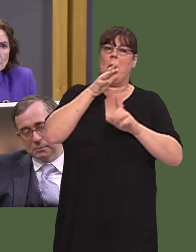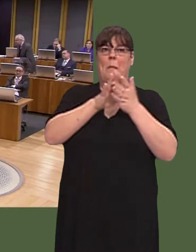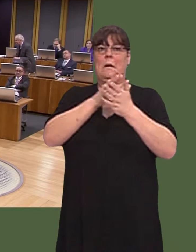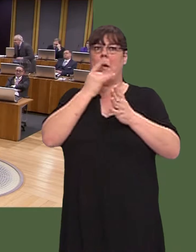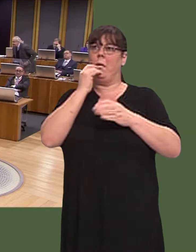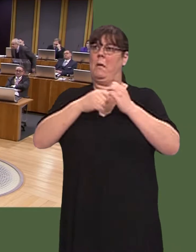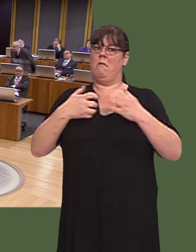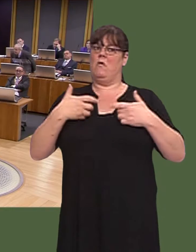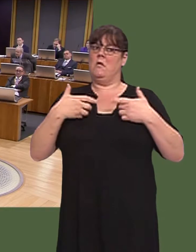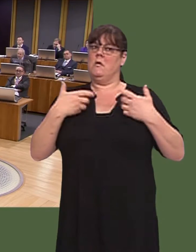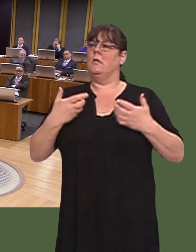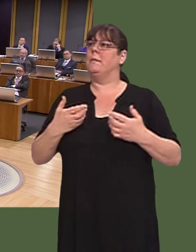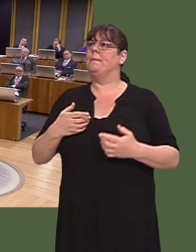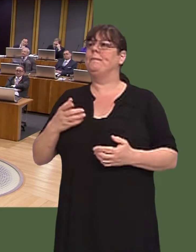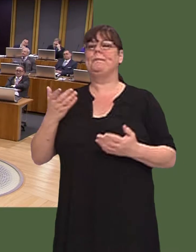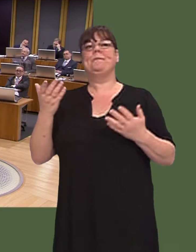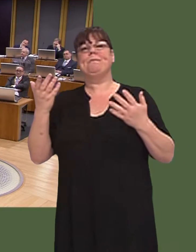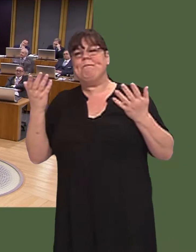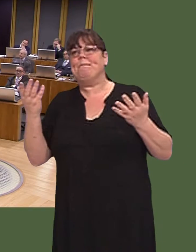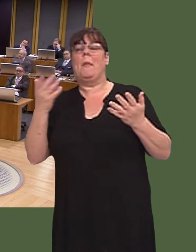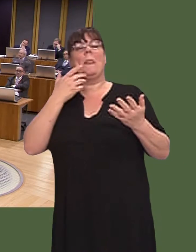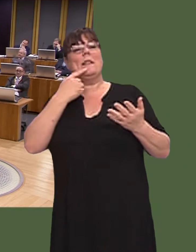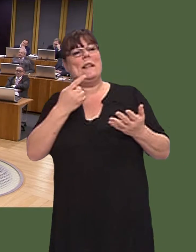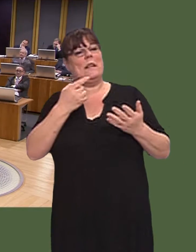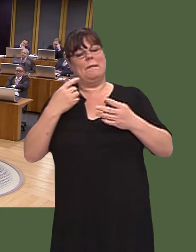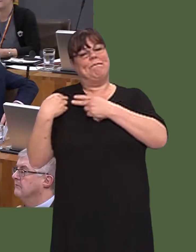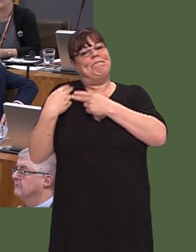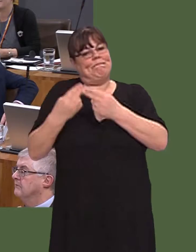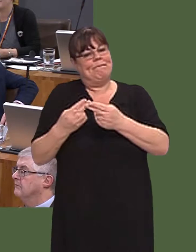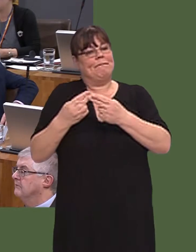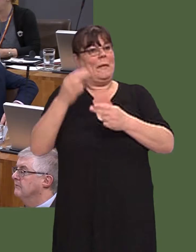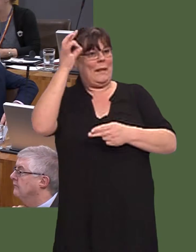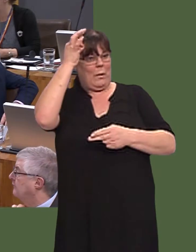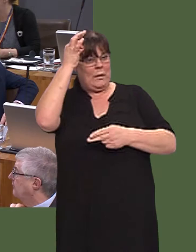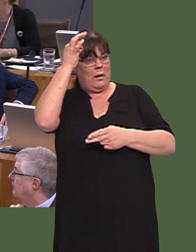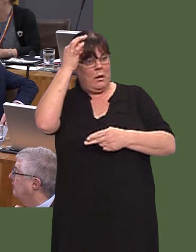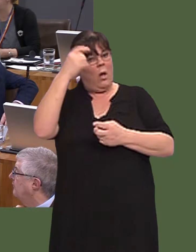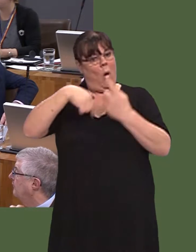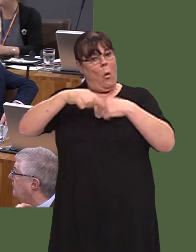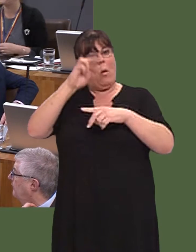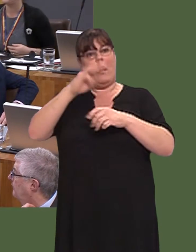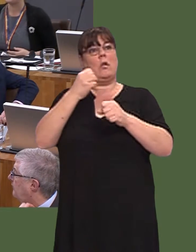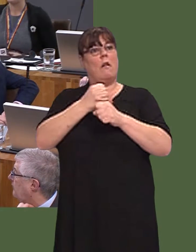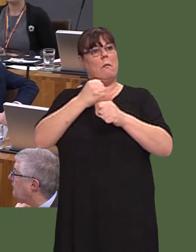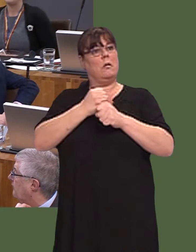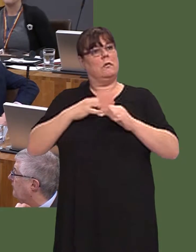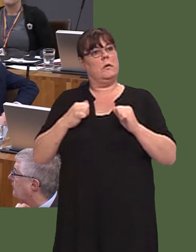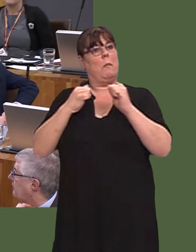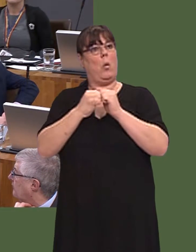Carwyn Jones: As I said, these are matters for Carmarthenshire council. As a Government, we of course are supportive of the Welsh language, we want to see an extension